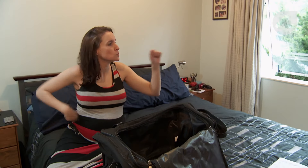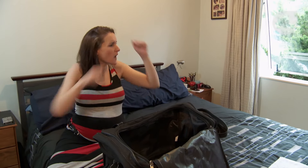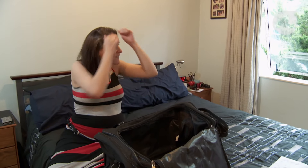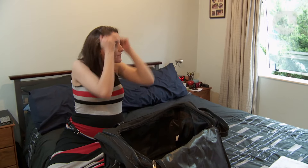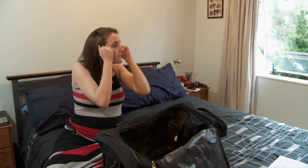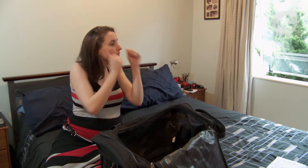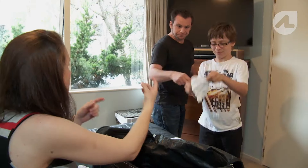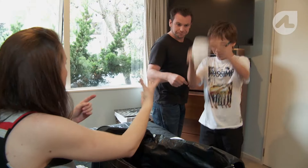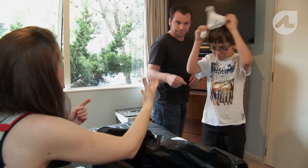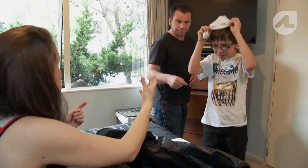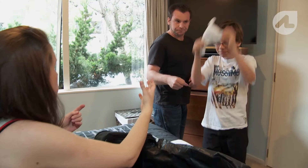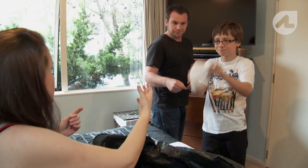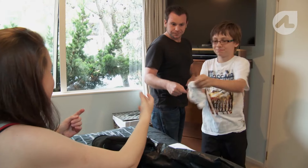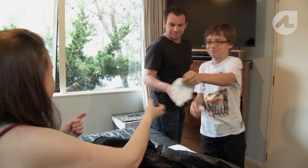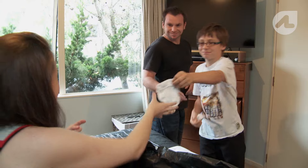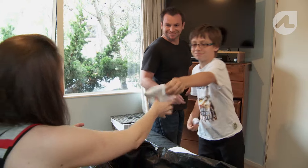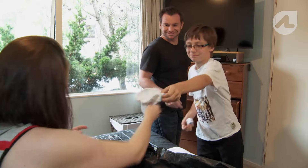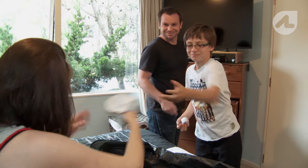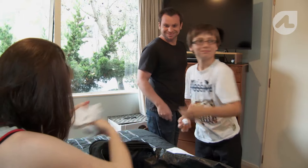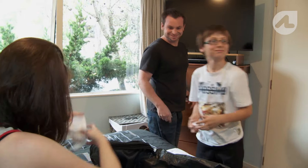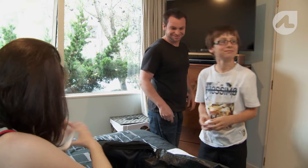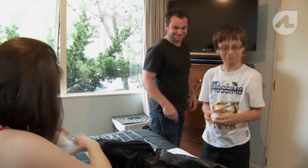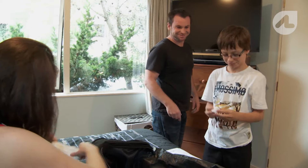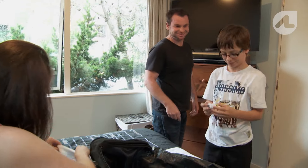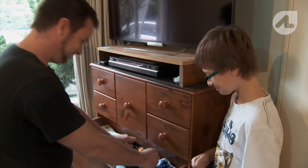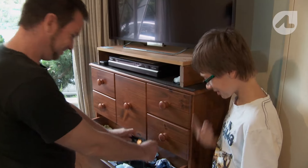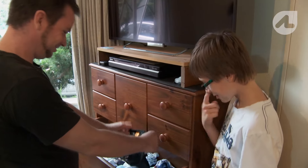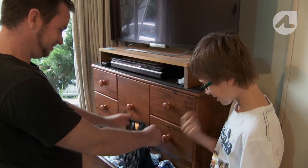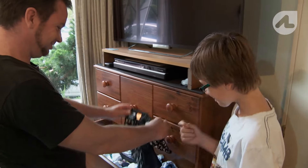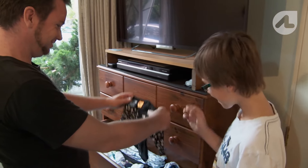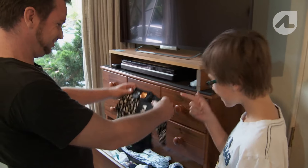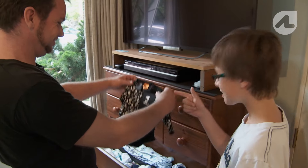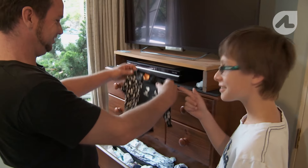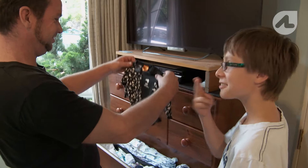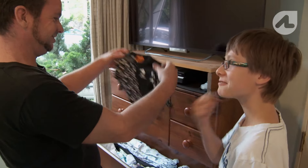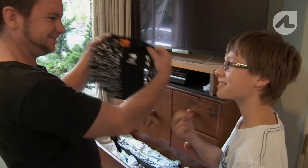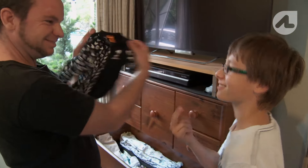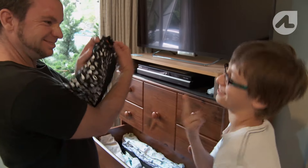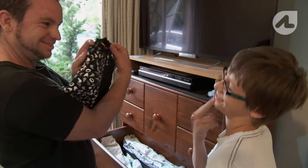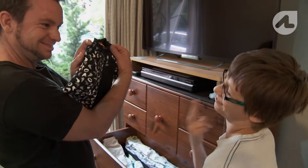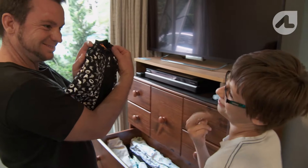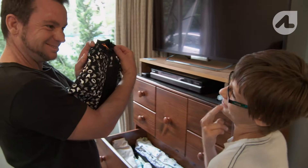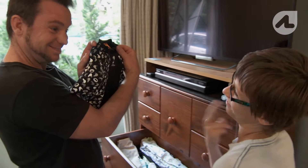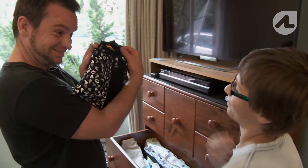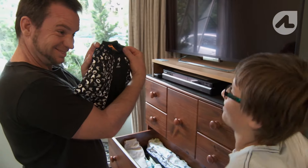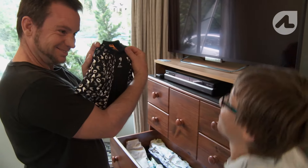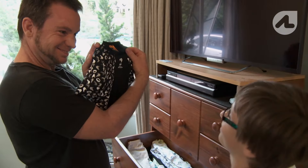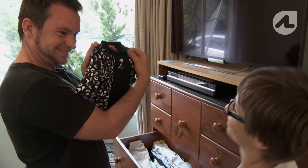Do you have a hat there? That looks good. It's cute isn't it dad?